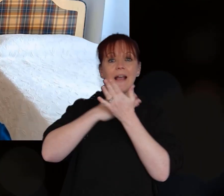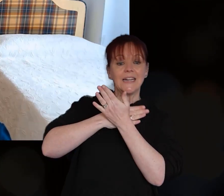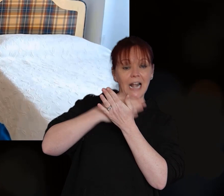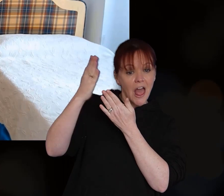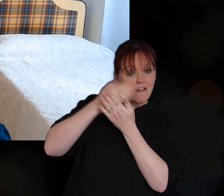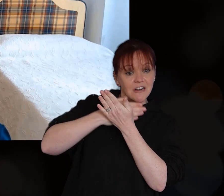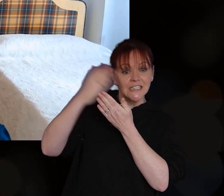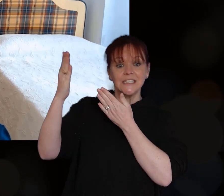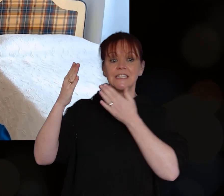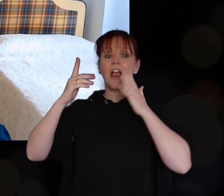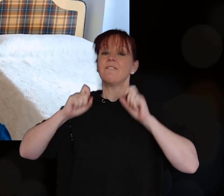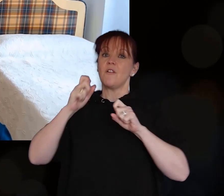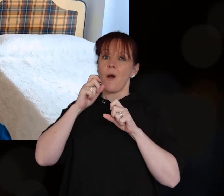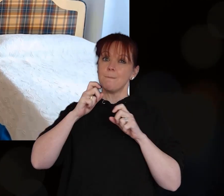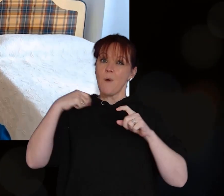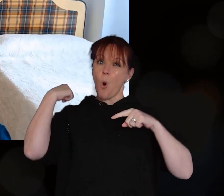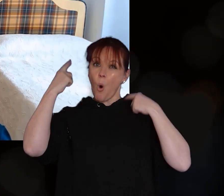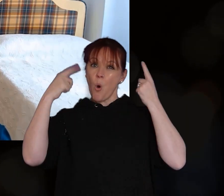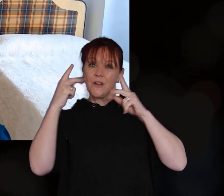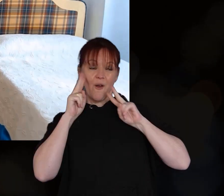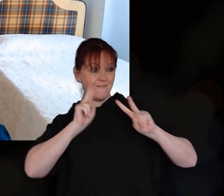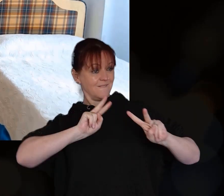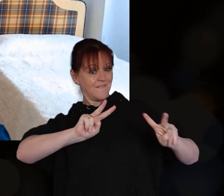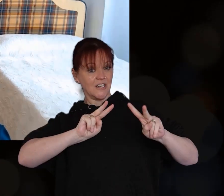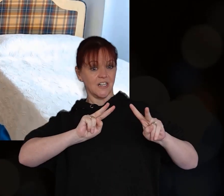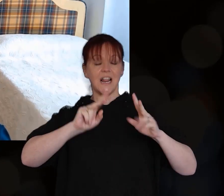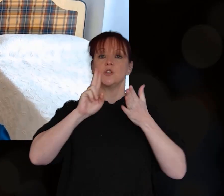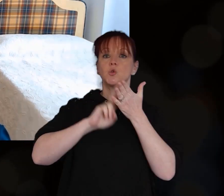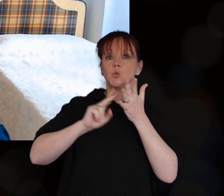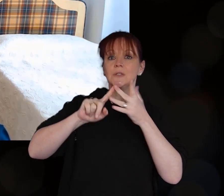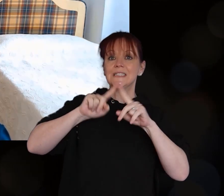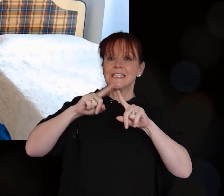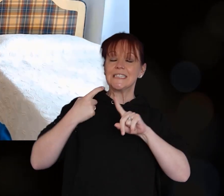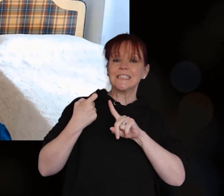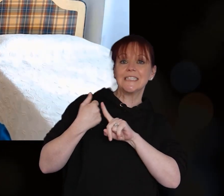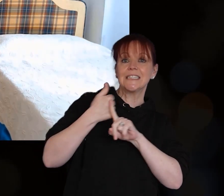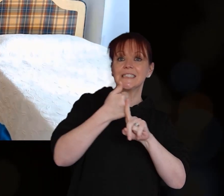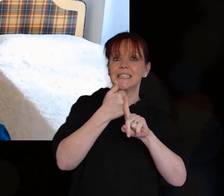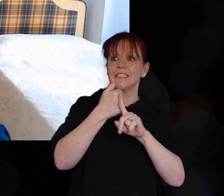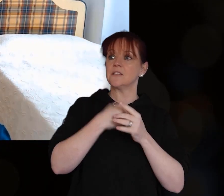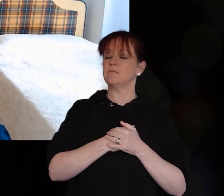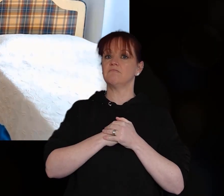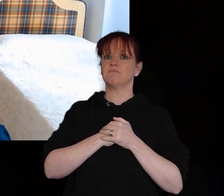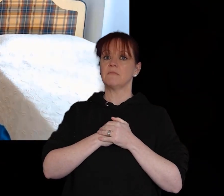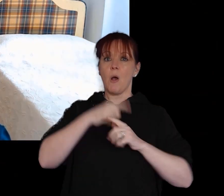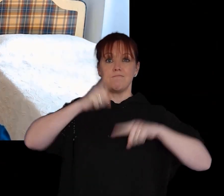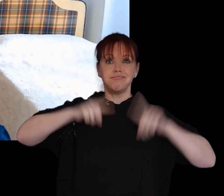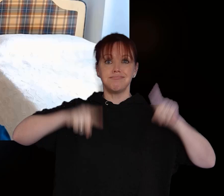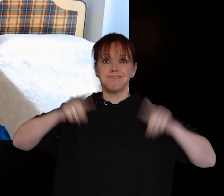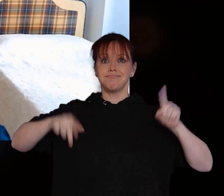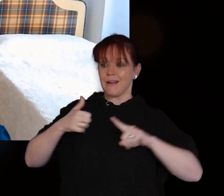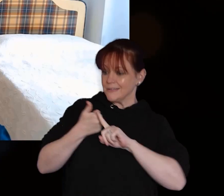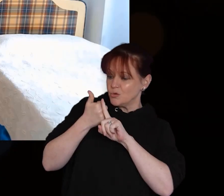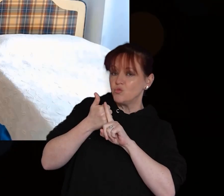And has options covering a wide range of preferences and needs too, like high contrast modes for gameplay and UI,